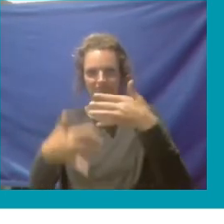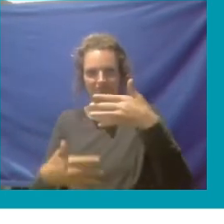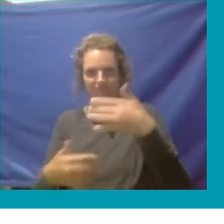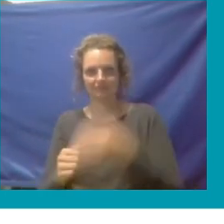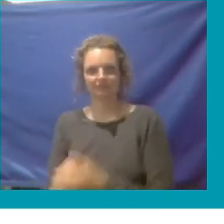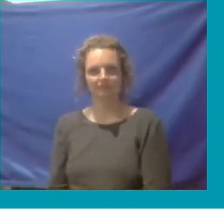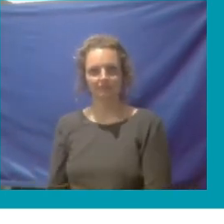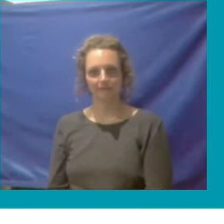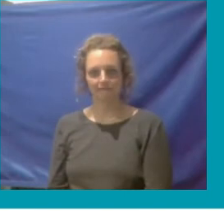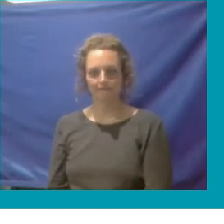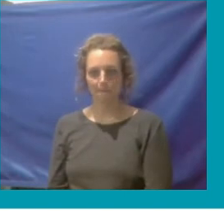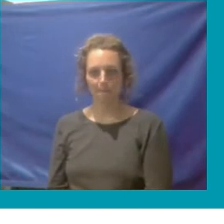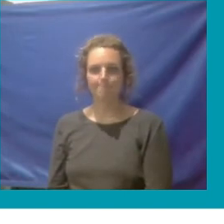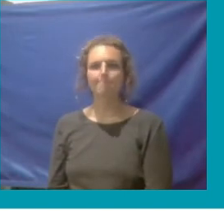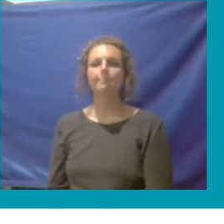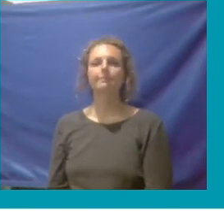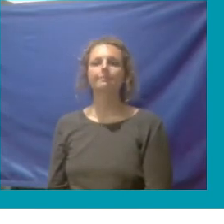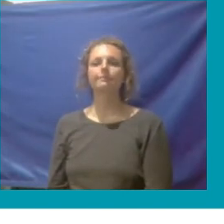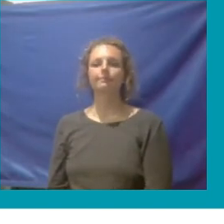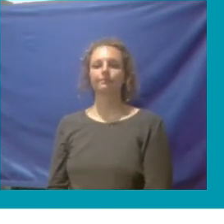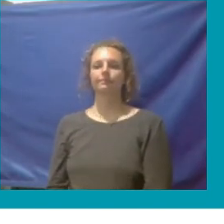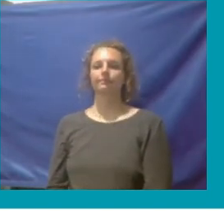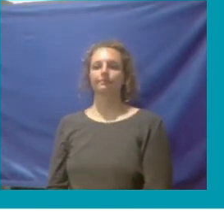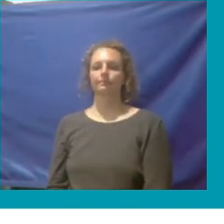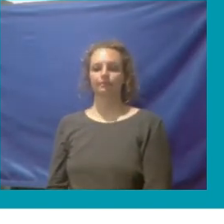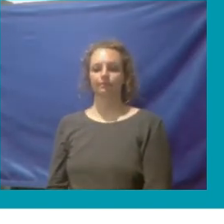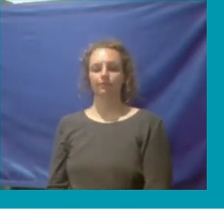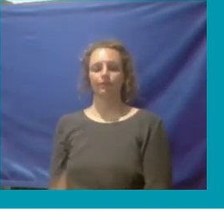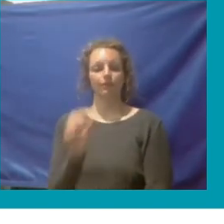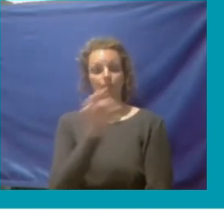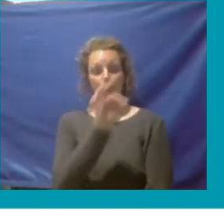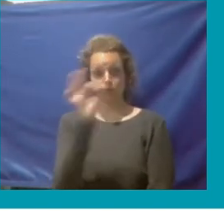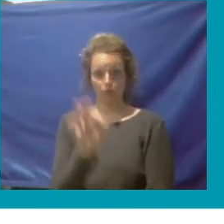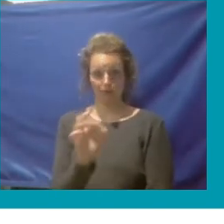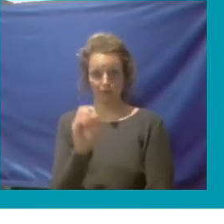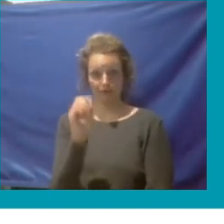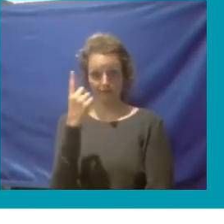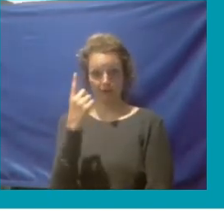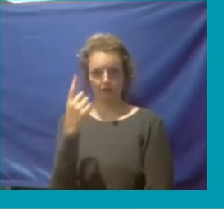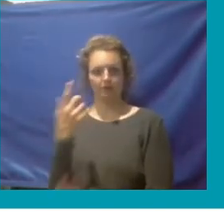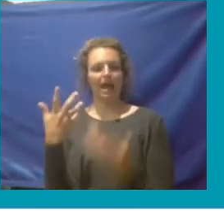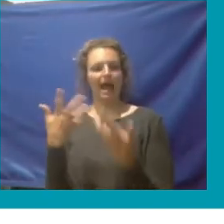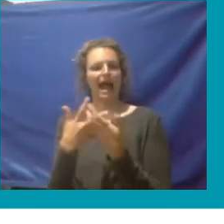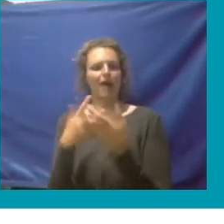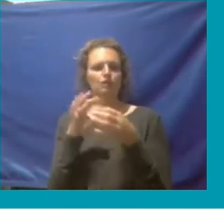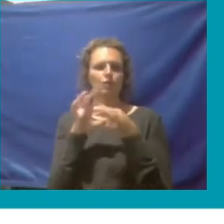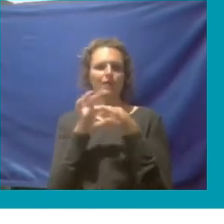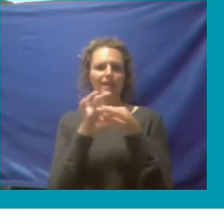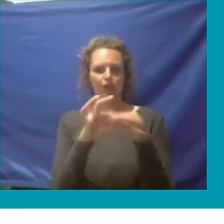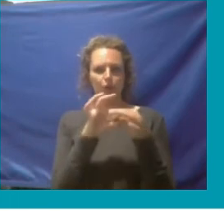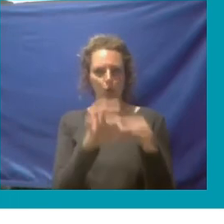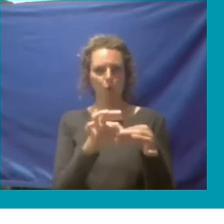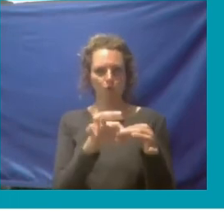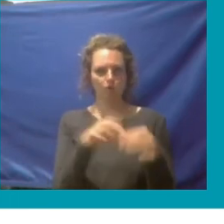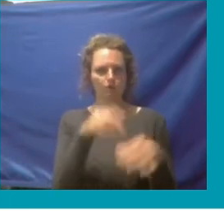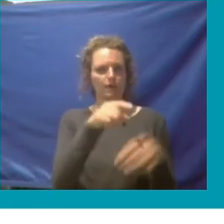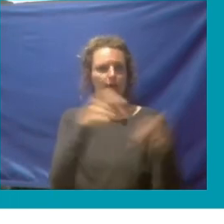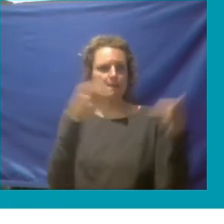Actually, we'll do this question first. How do we engage with the employers that we have? Do we find them or do they find?